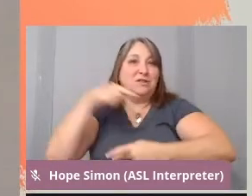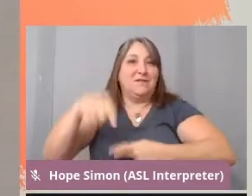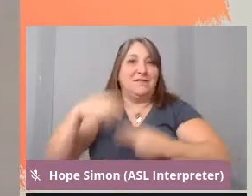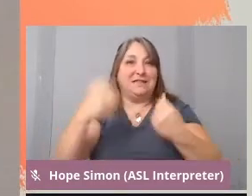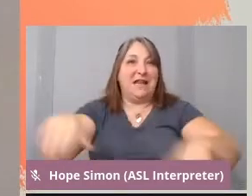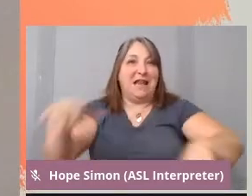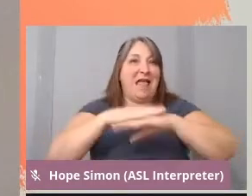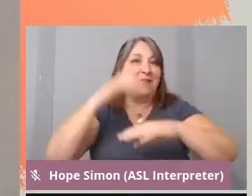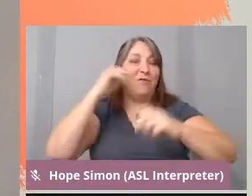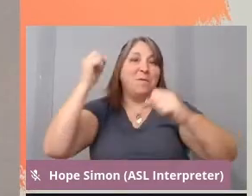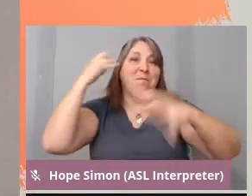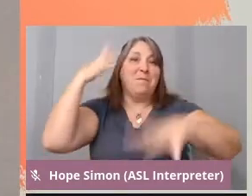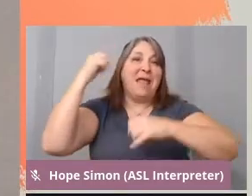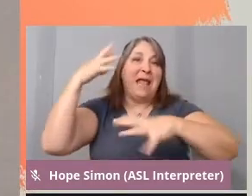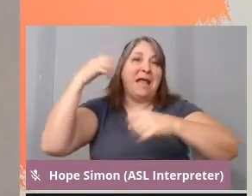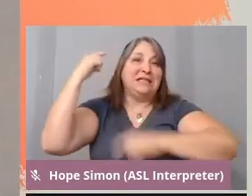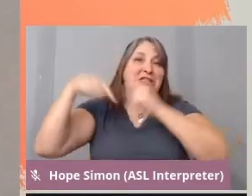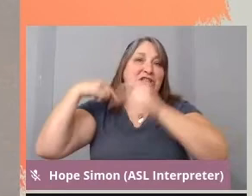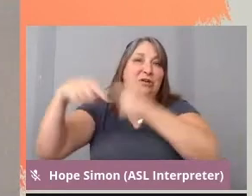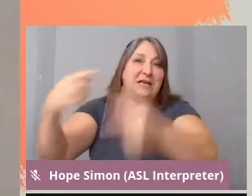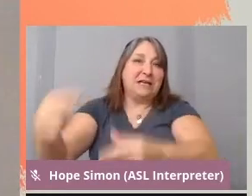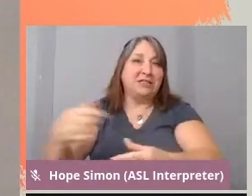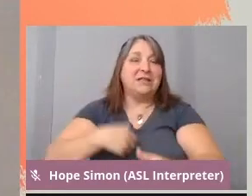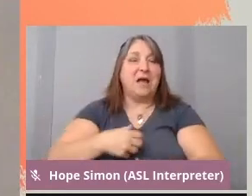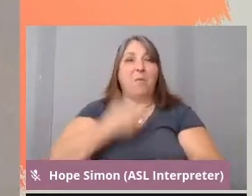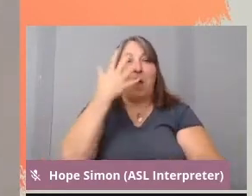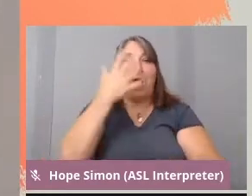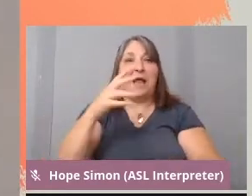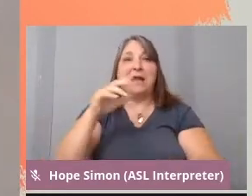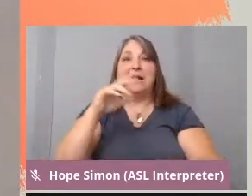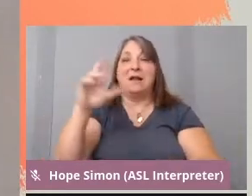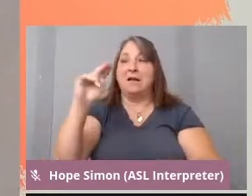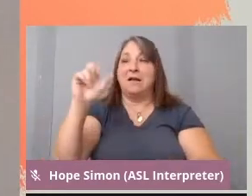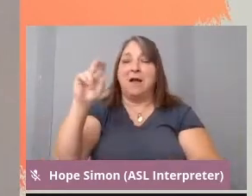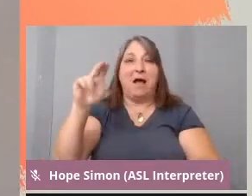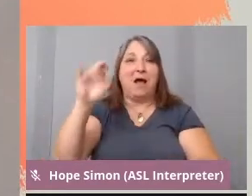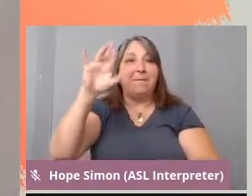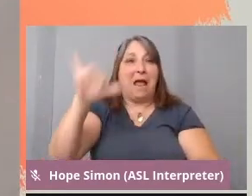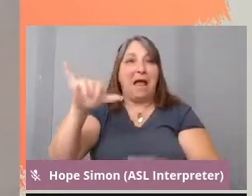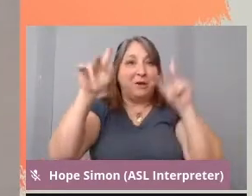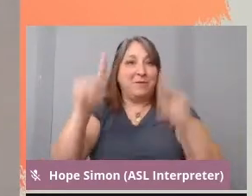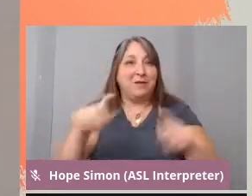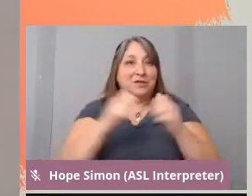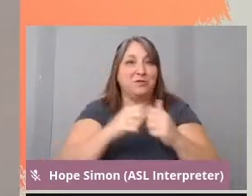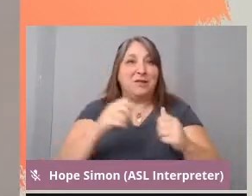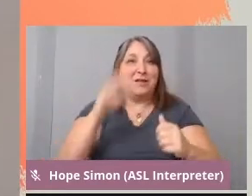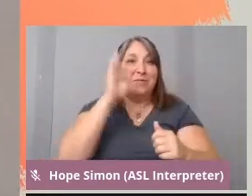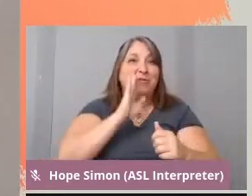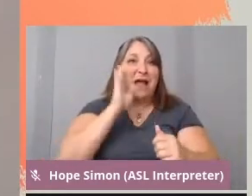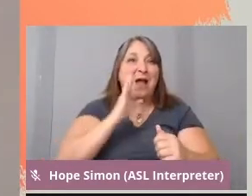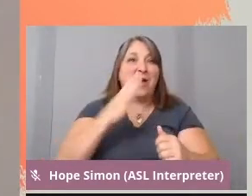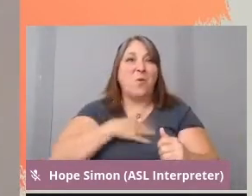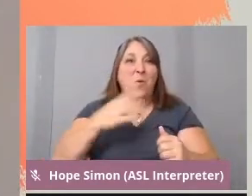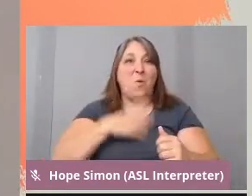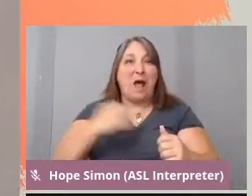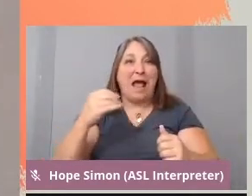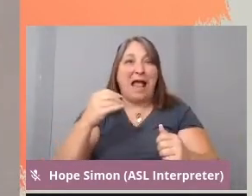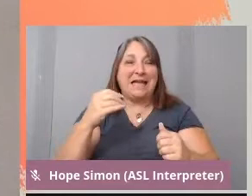I'm a White non-binary person with brown short spiky hair and some homemade fades with a pandemic haircut.